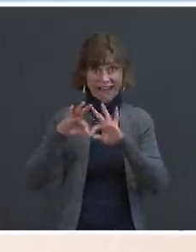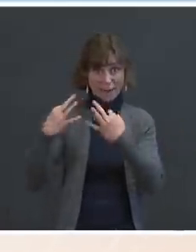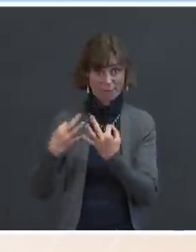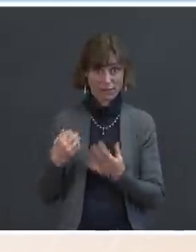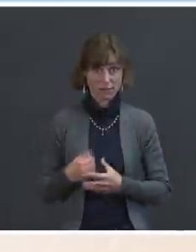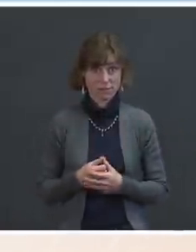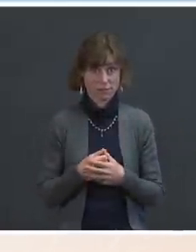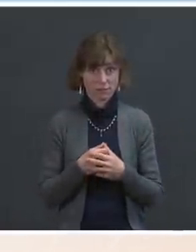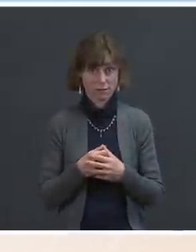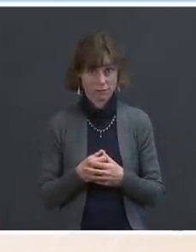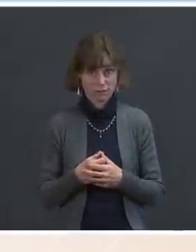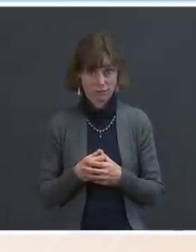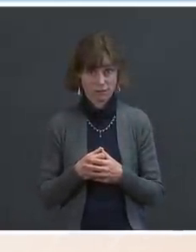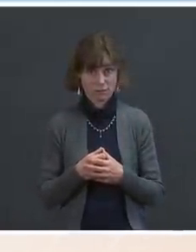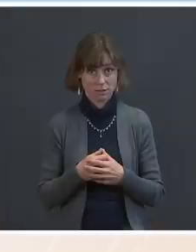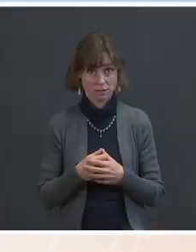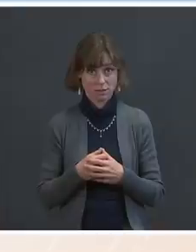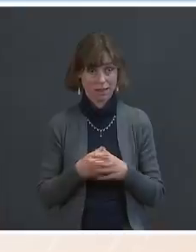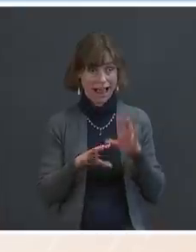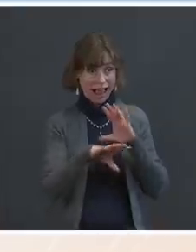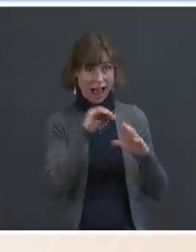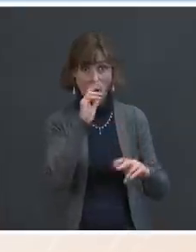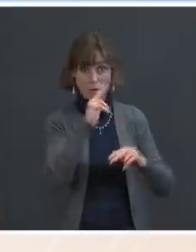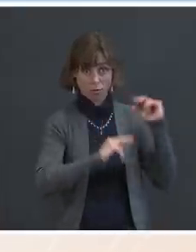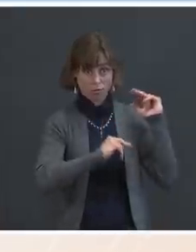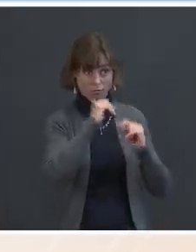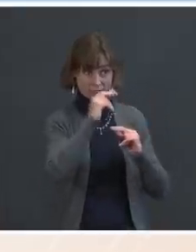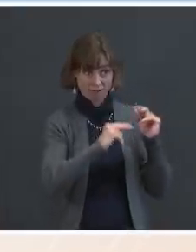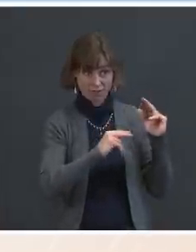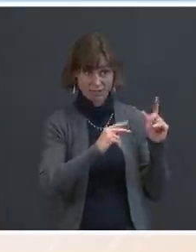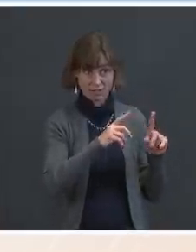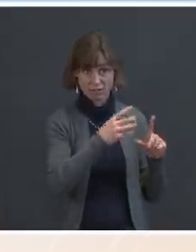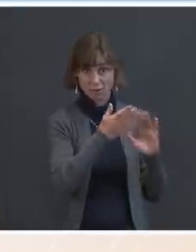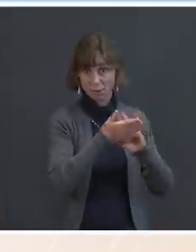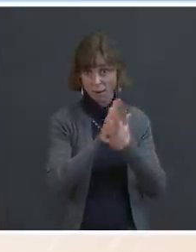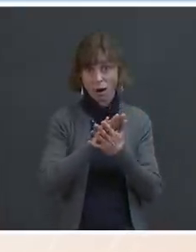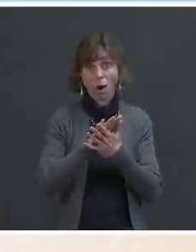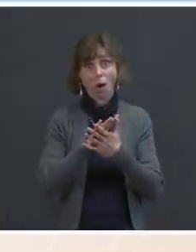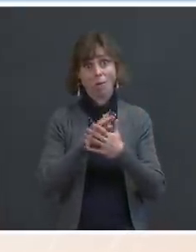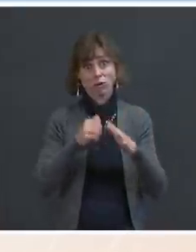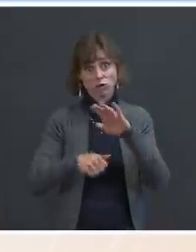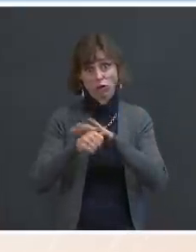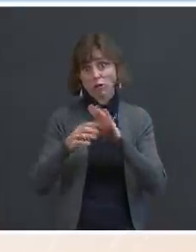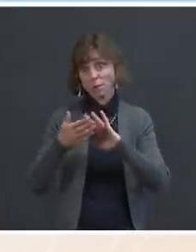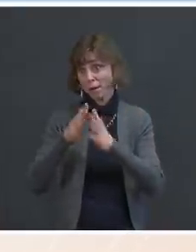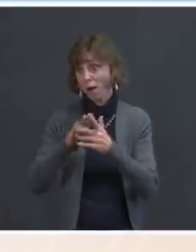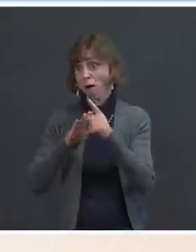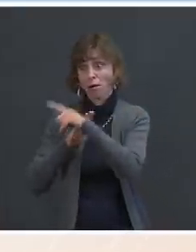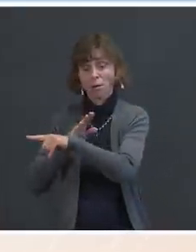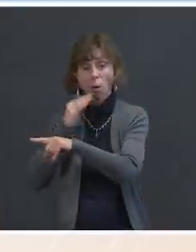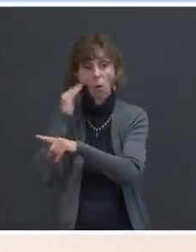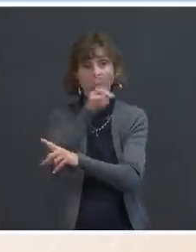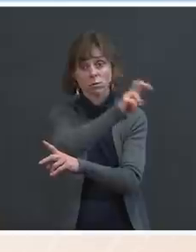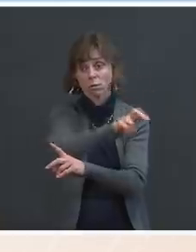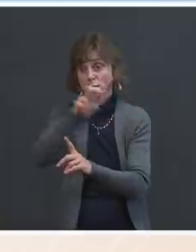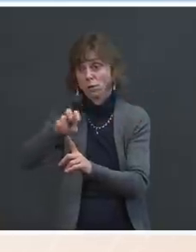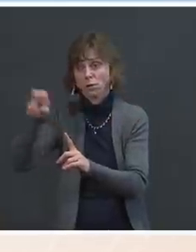out of Border Patrol facilities and into the shelters, and then ultimately, into these homes. I don't have anything to preview for you in terms of a trip.